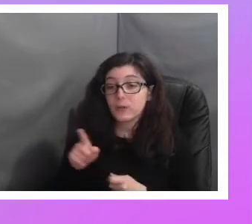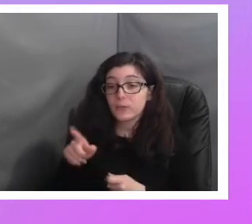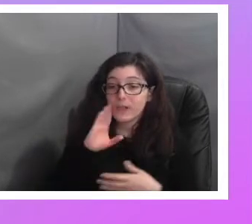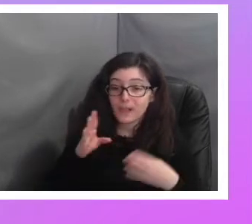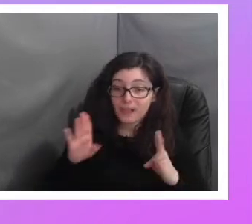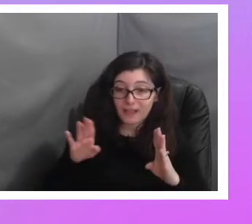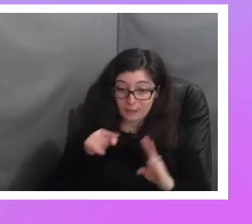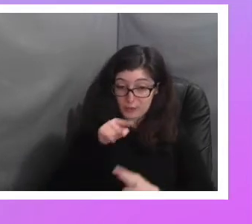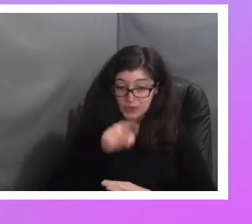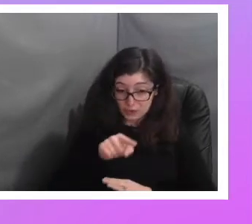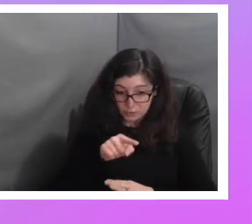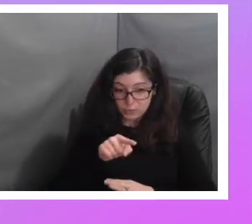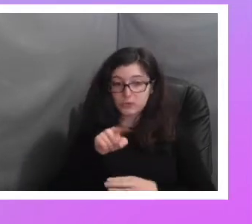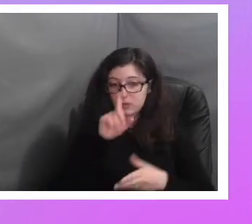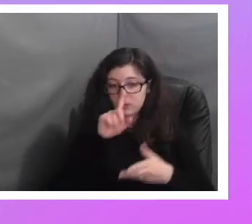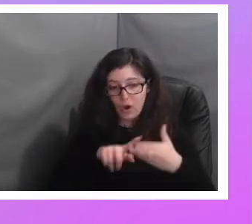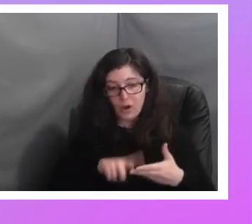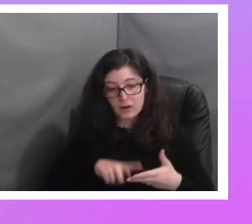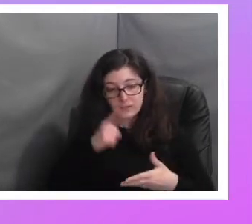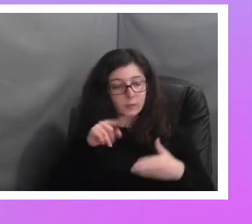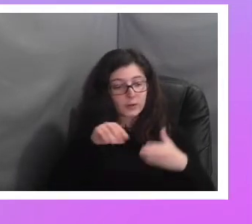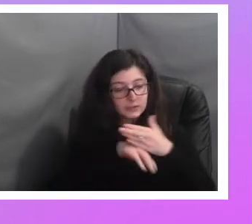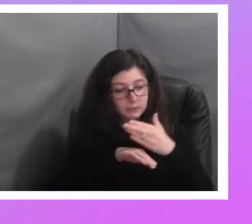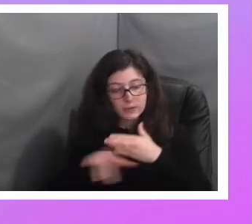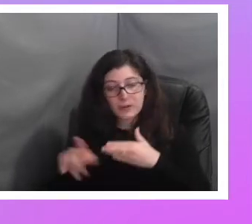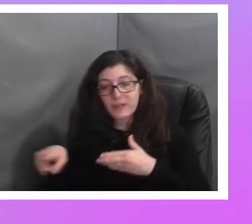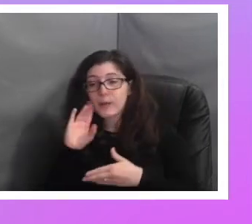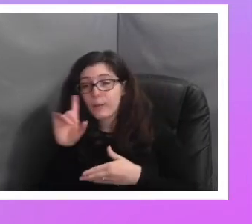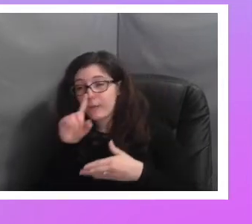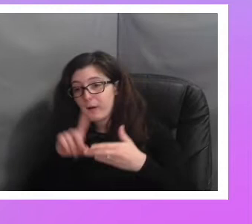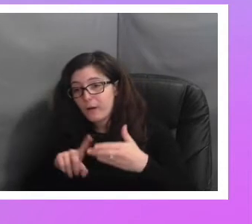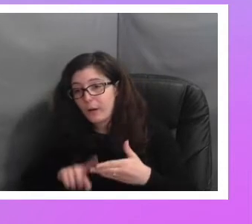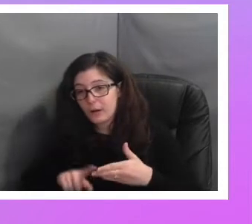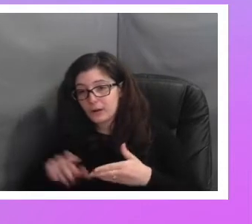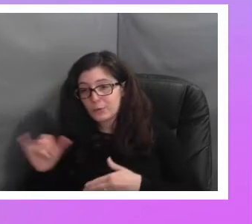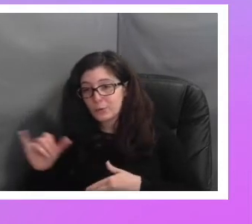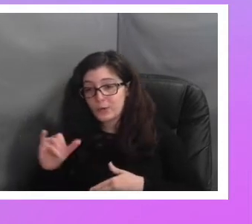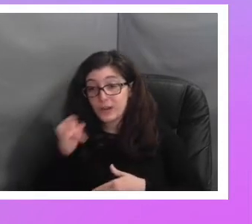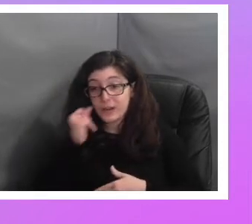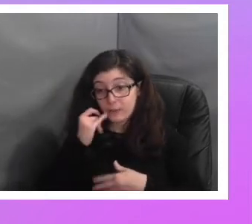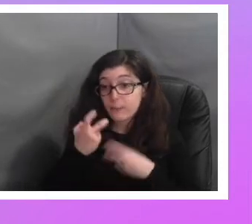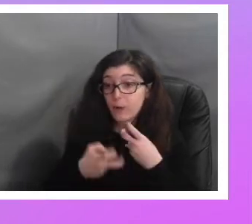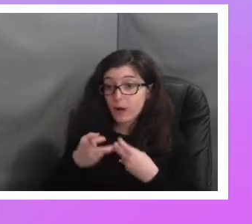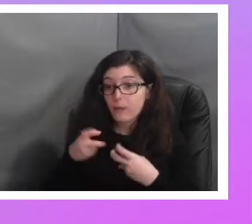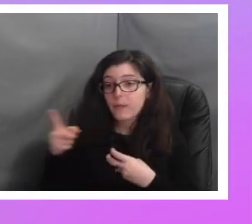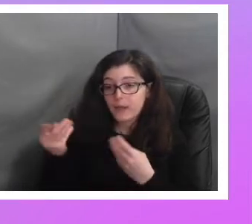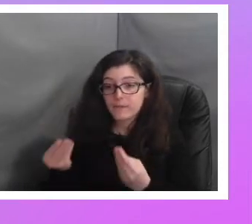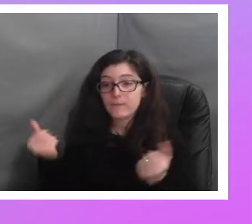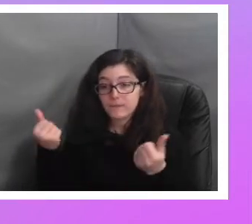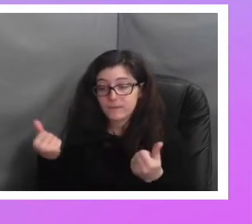and then that if there's a problem, they will fix it, because what you don't want to have to do